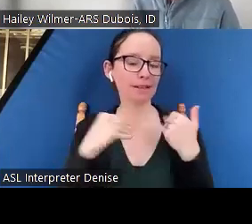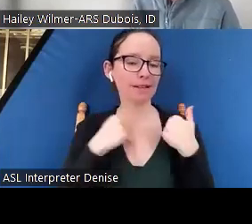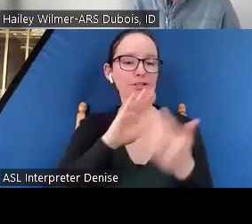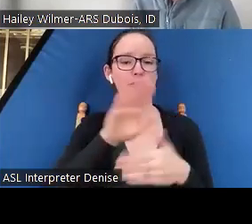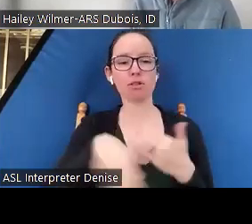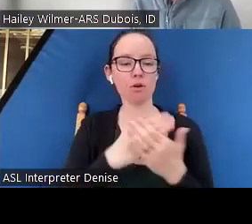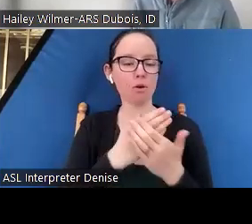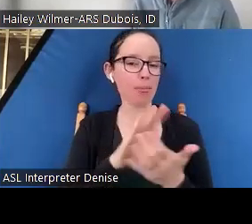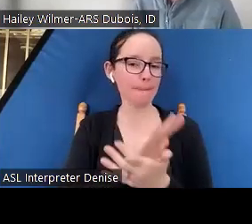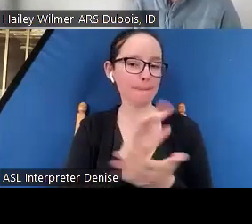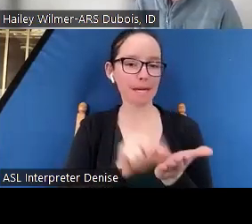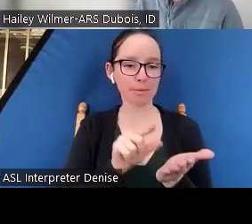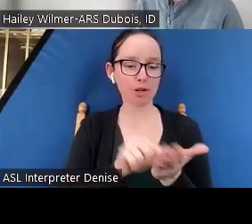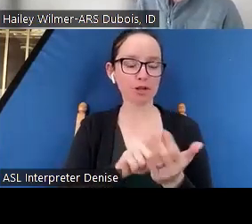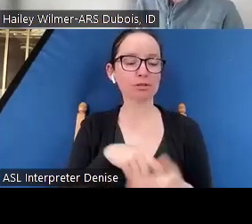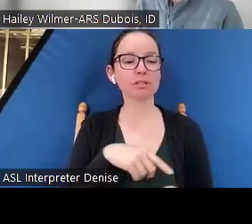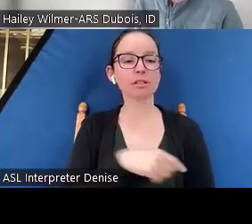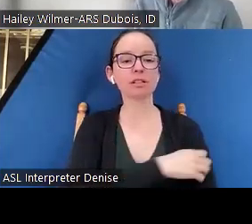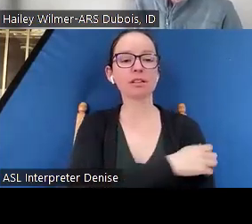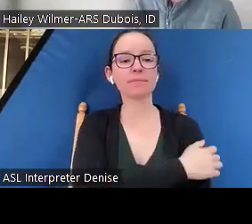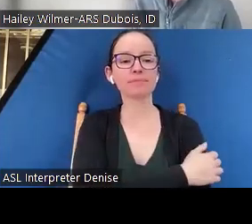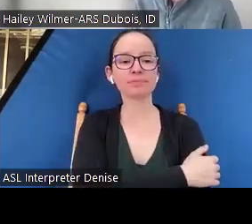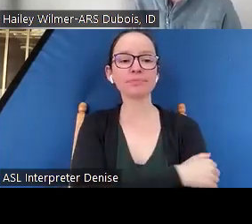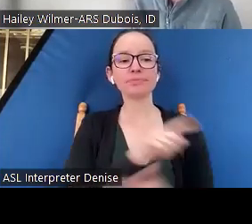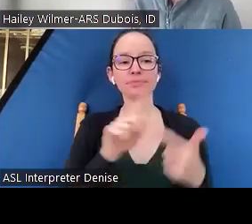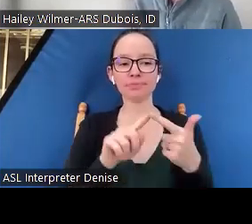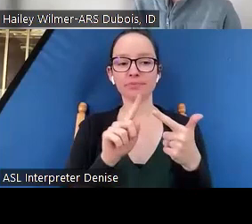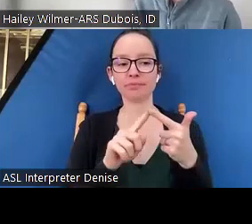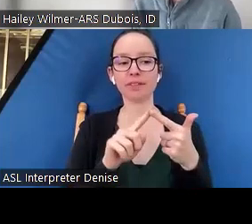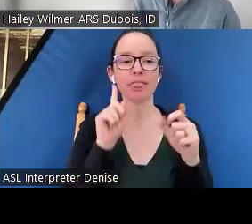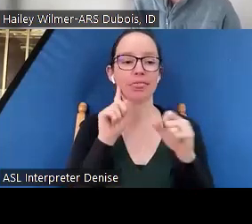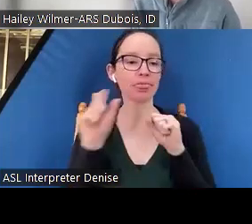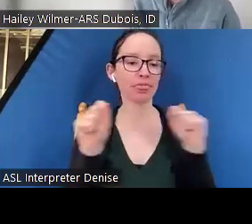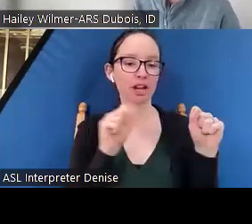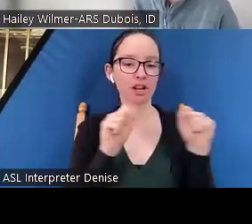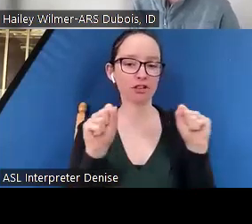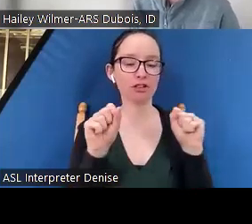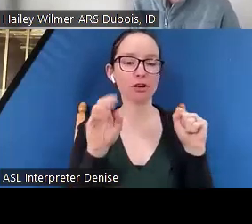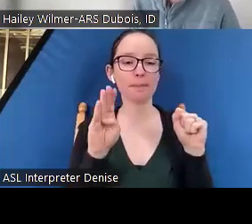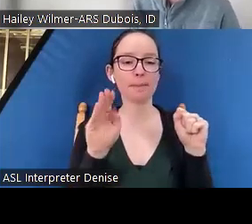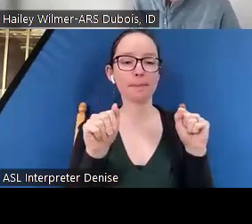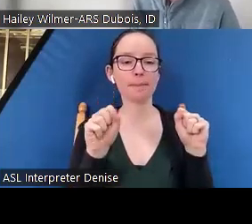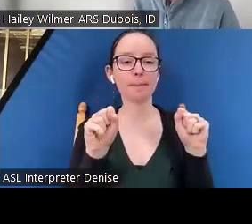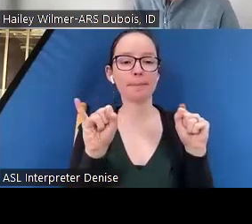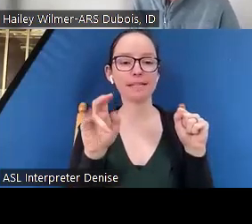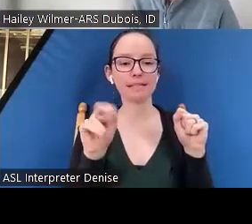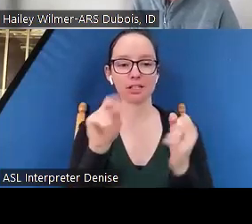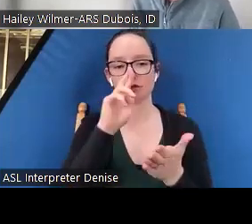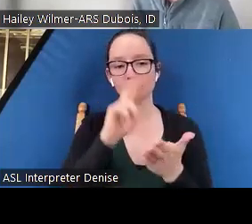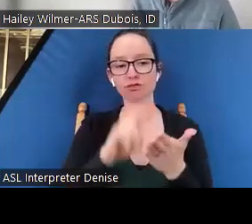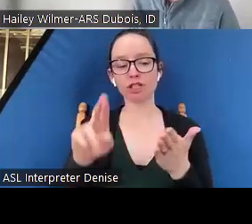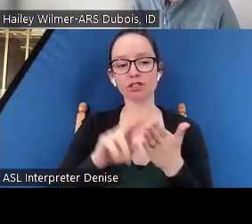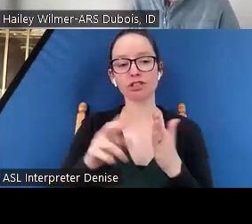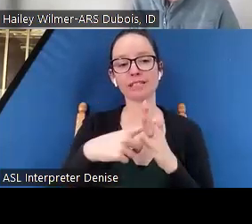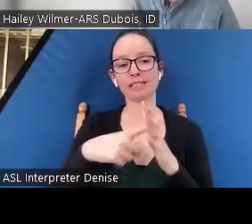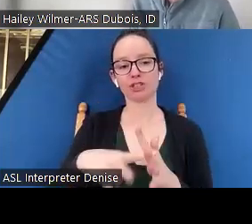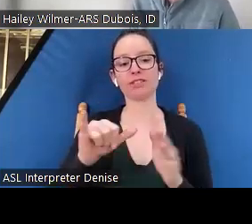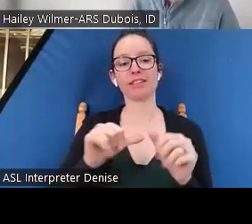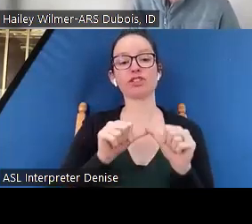The Thunder Basin Research Initiative, which is an ongoing collaborative research effort in East Central Wyoming where